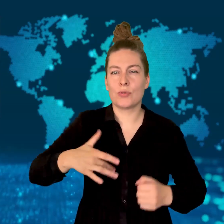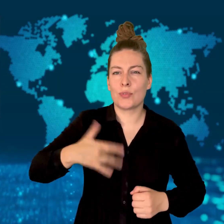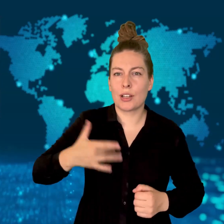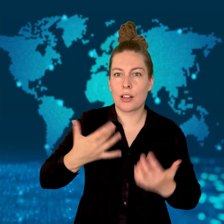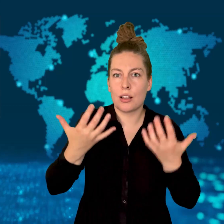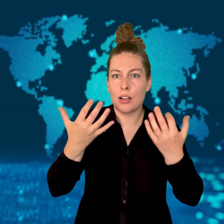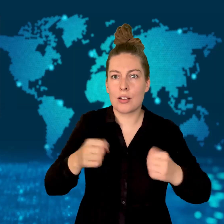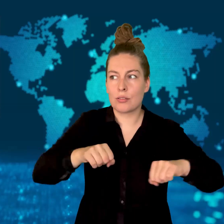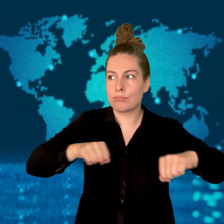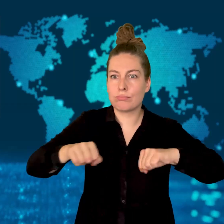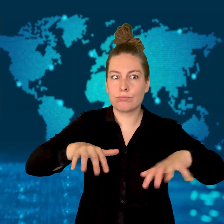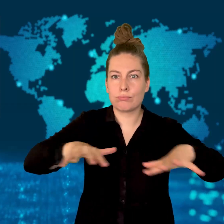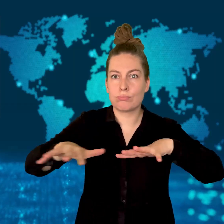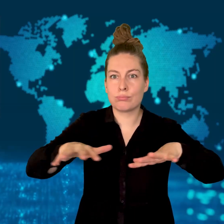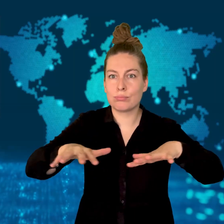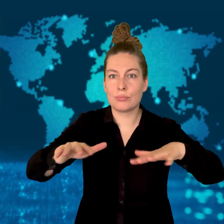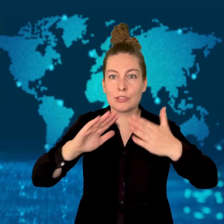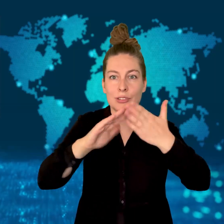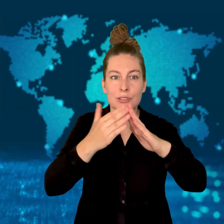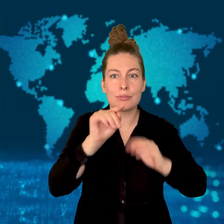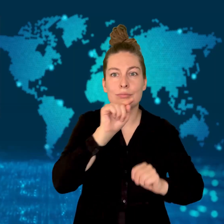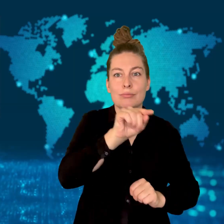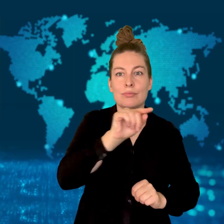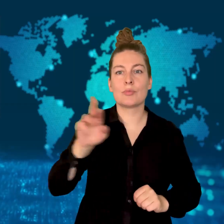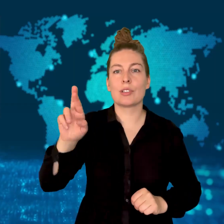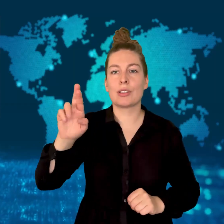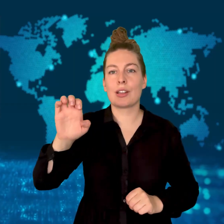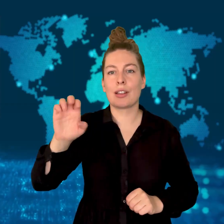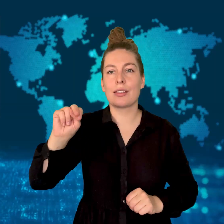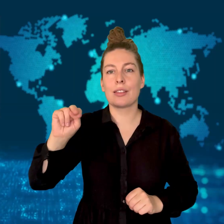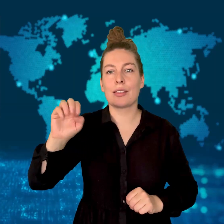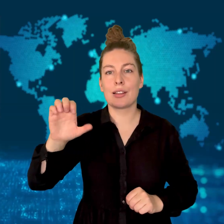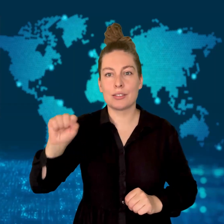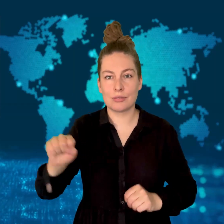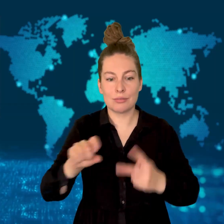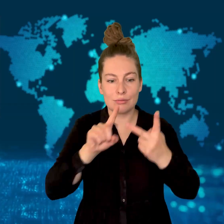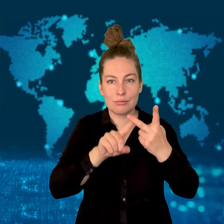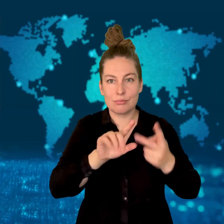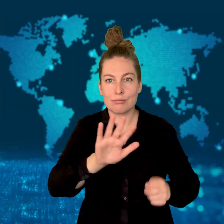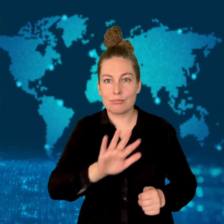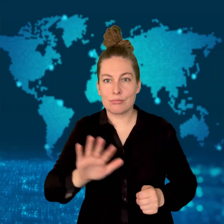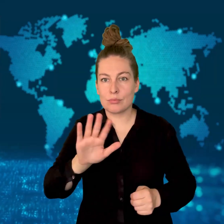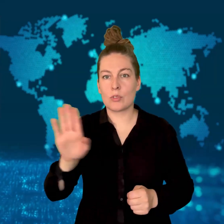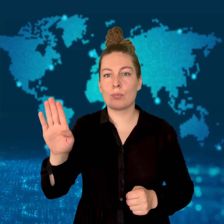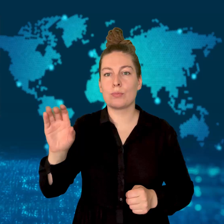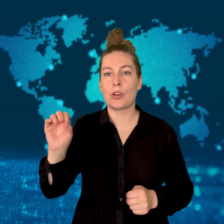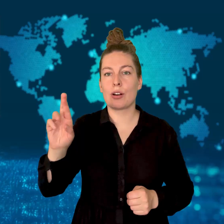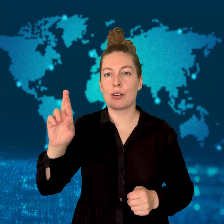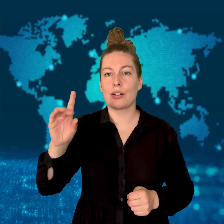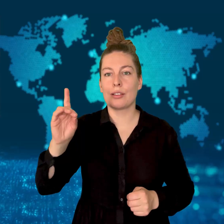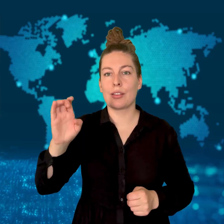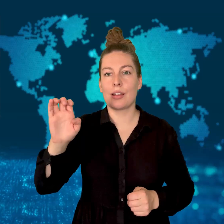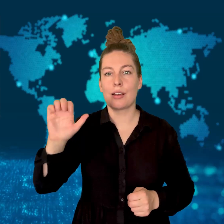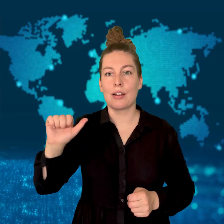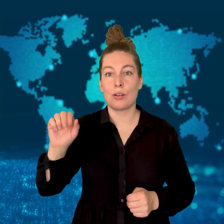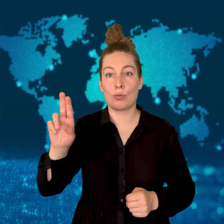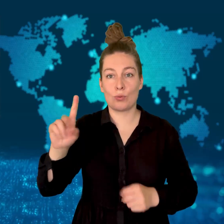It was felt between Rennes, in France's northwest, and Bordeaux, in the southwest.